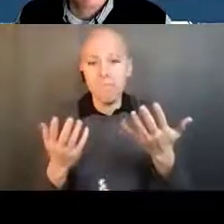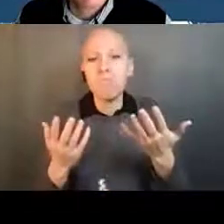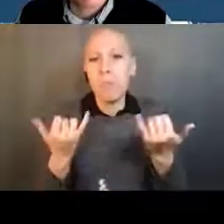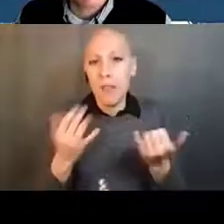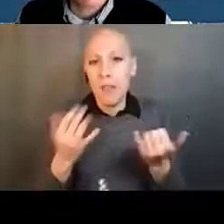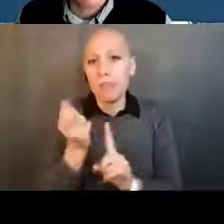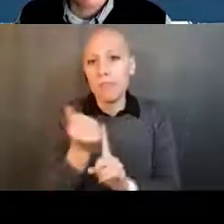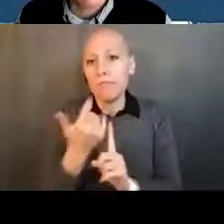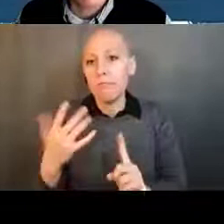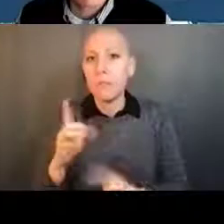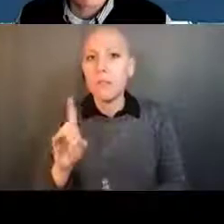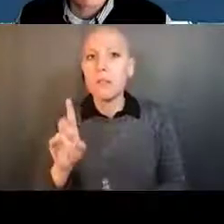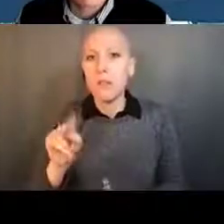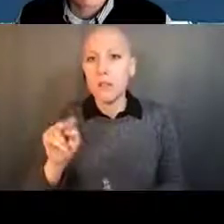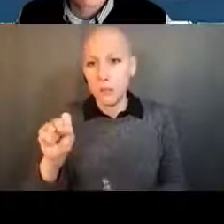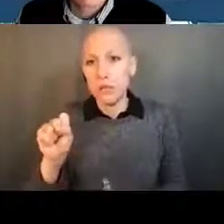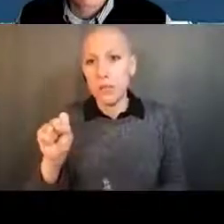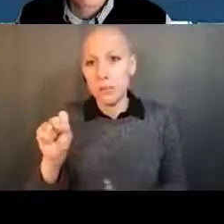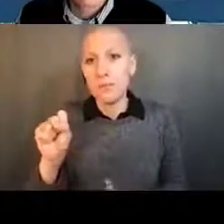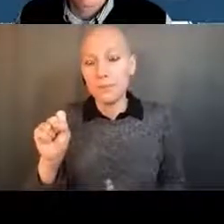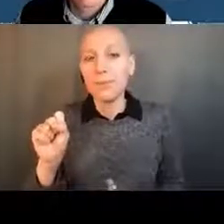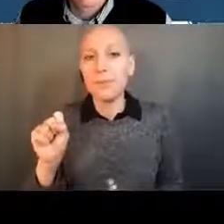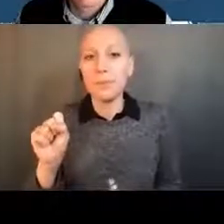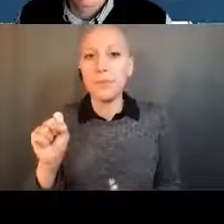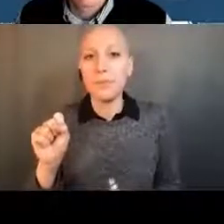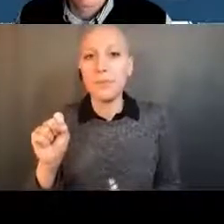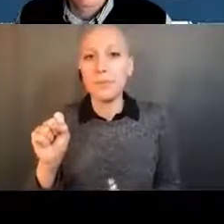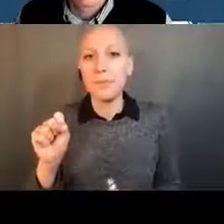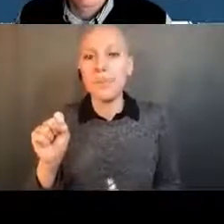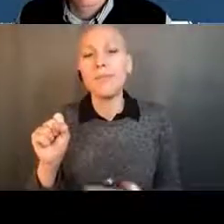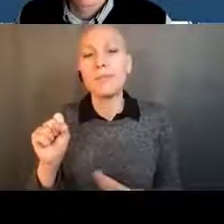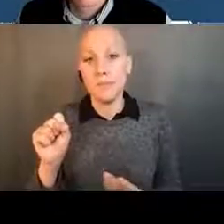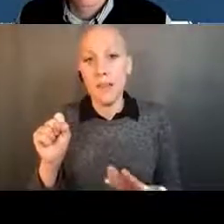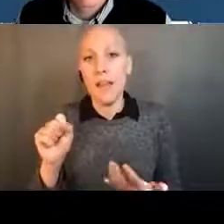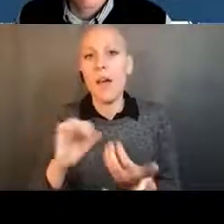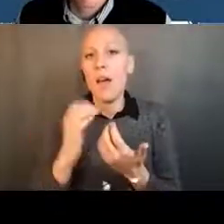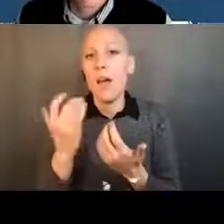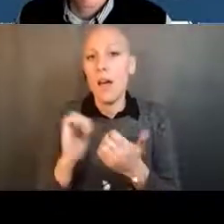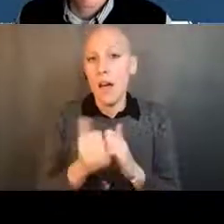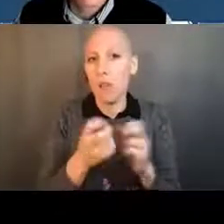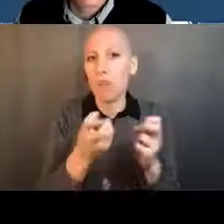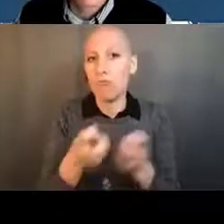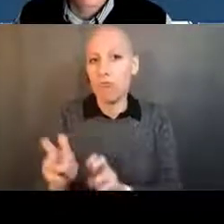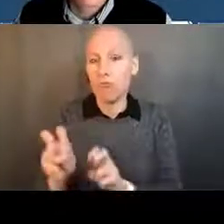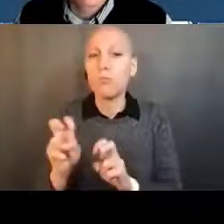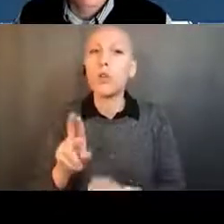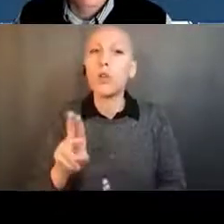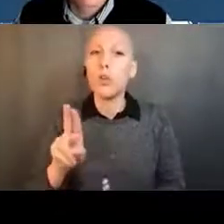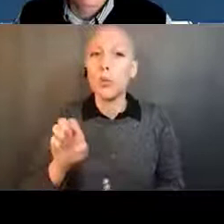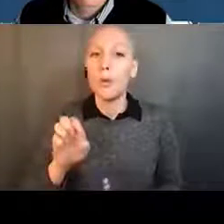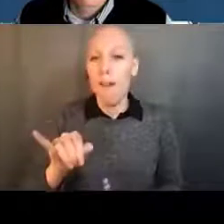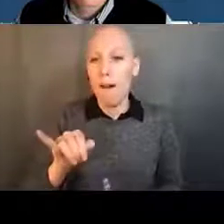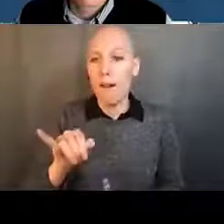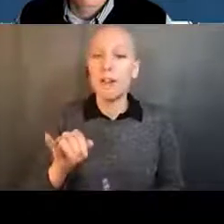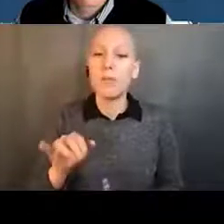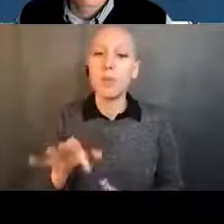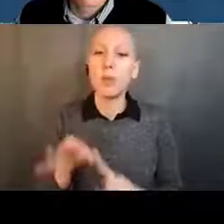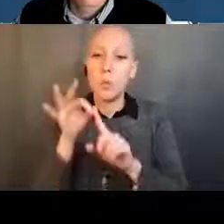and the Unique Entity Identifier or UEI. So the goal is for the entire federal government